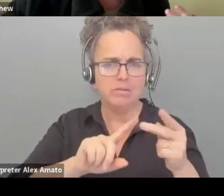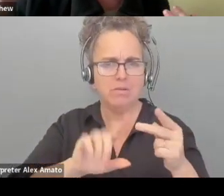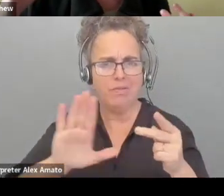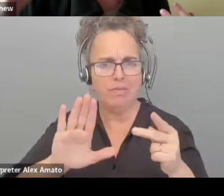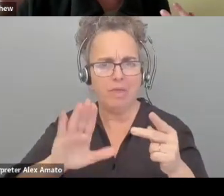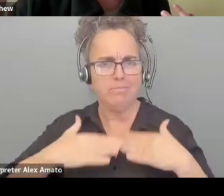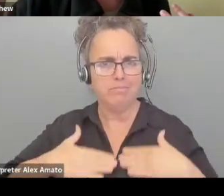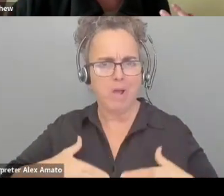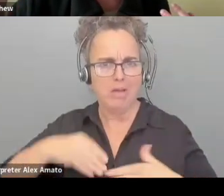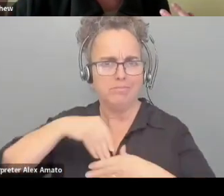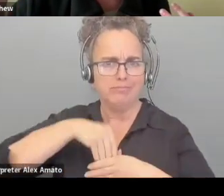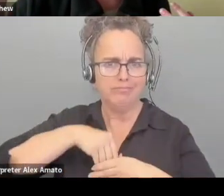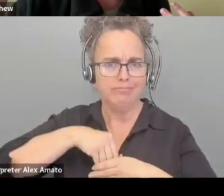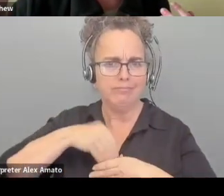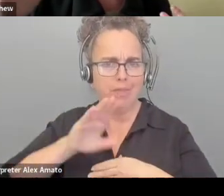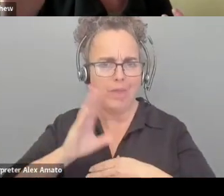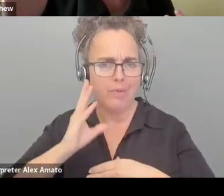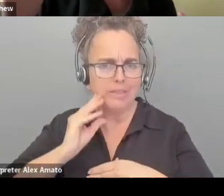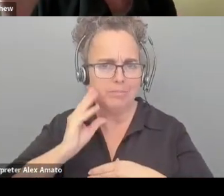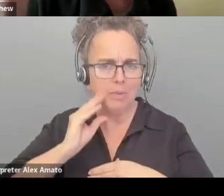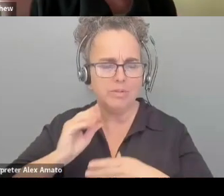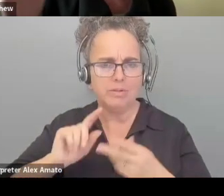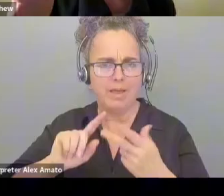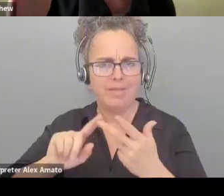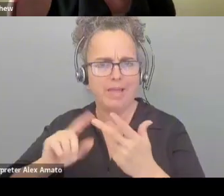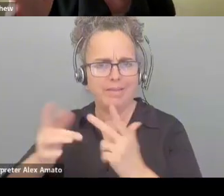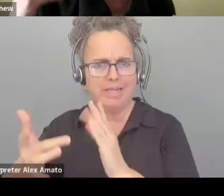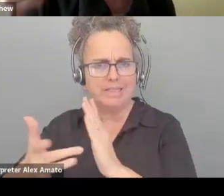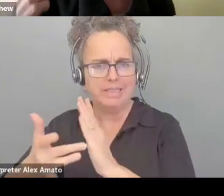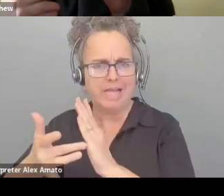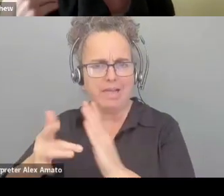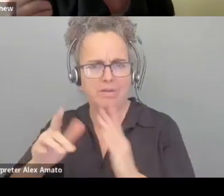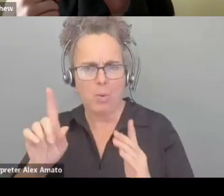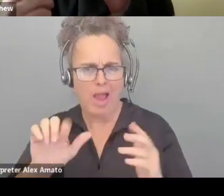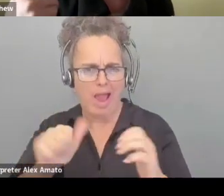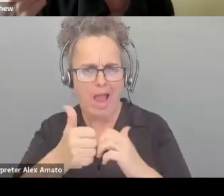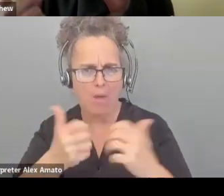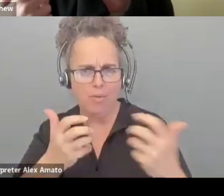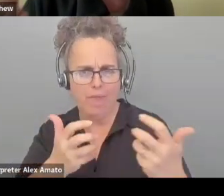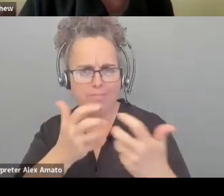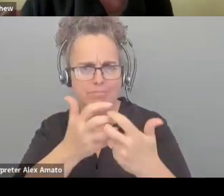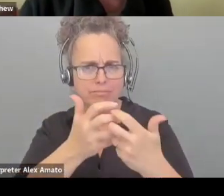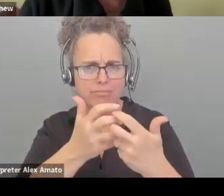and sort of where, where the tech sector is meeting them. So how do we get out of this sort of dominant approach